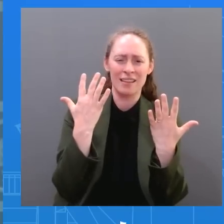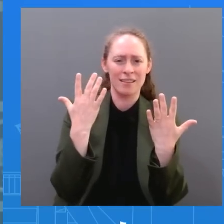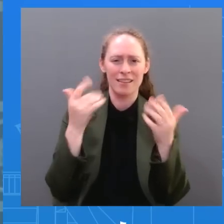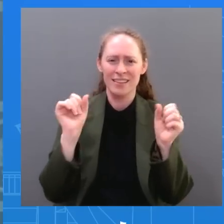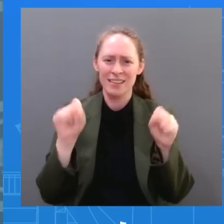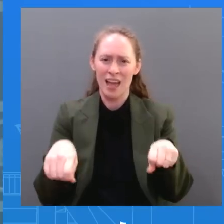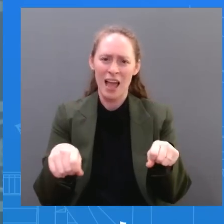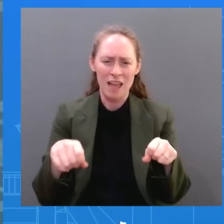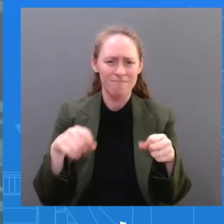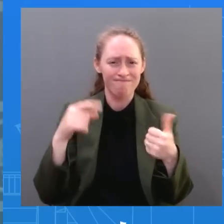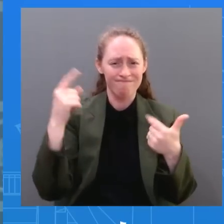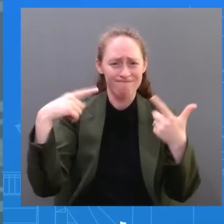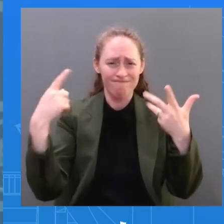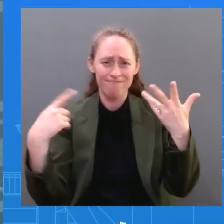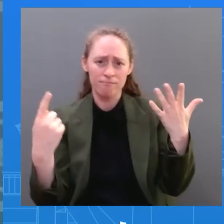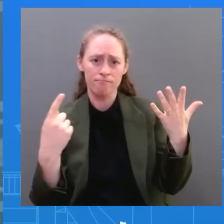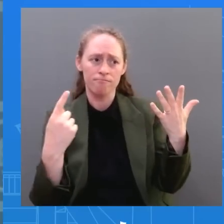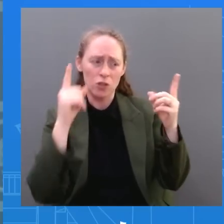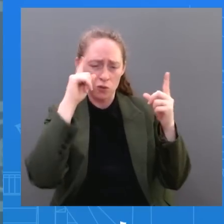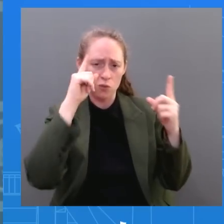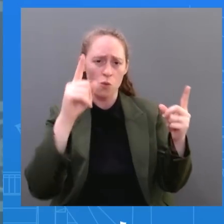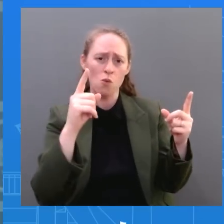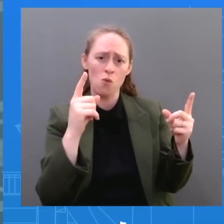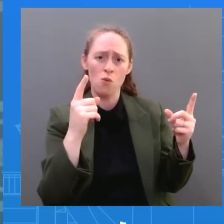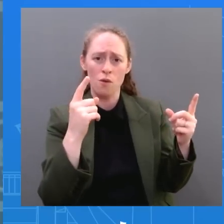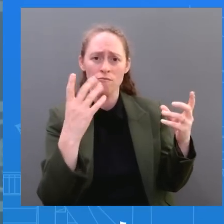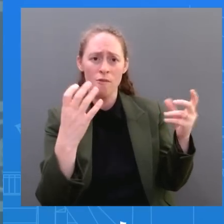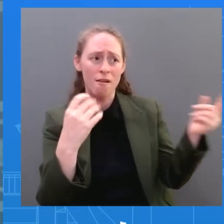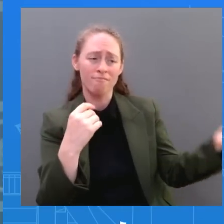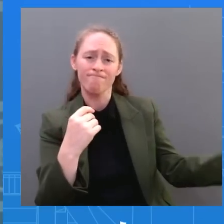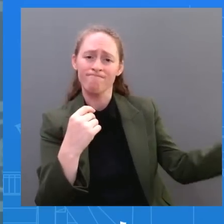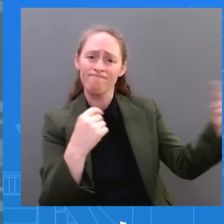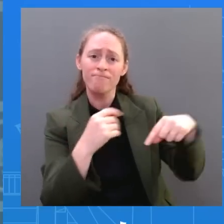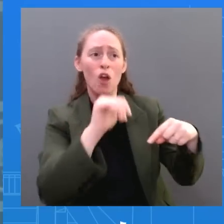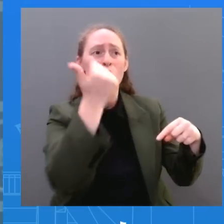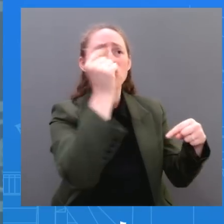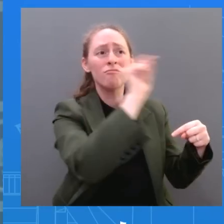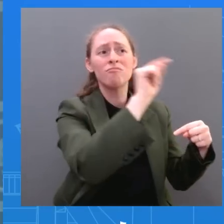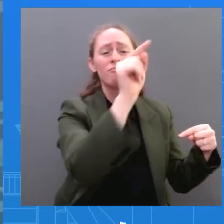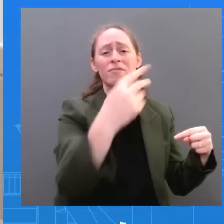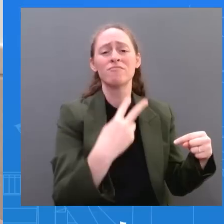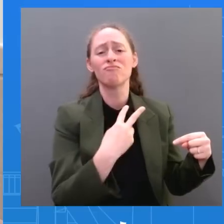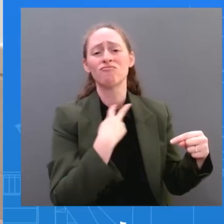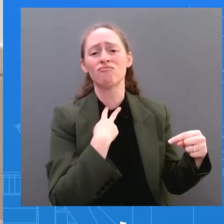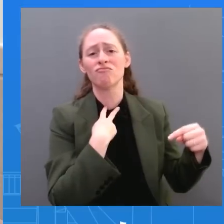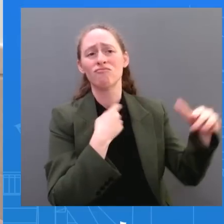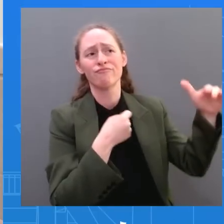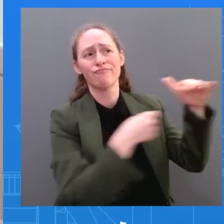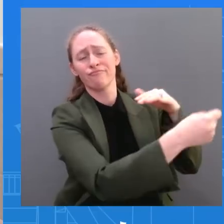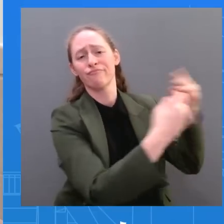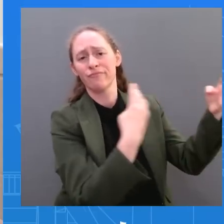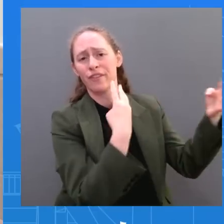along with other U.S. nationals who are being held -- wrongfully detained abroad. The Press: And any -- any follow-up